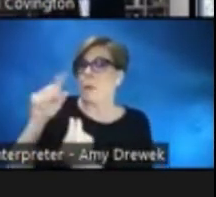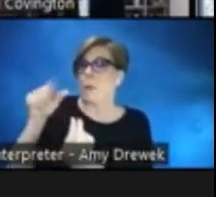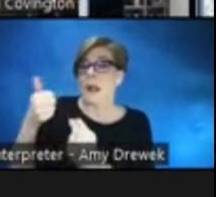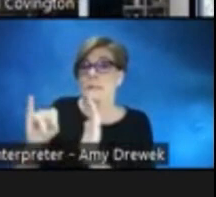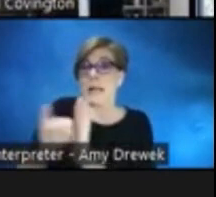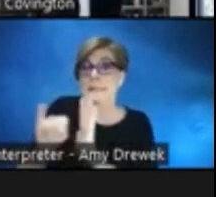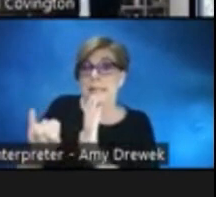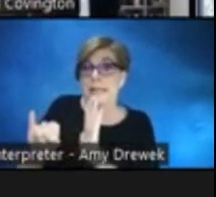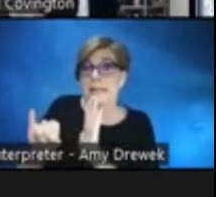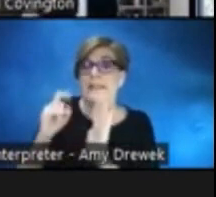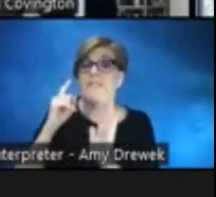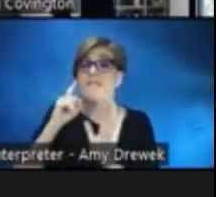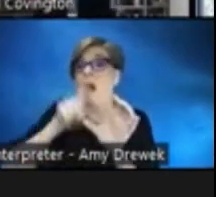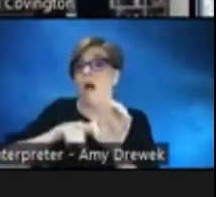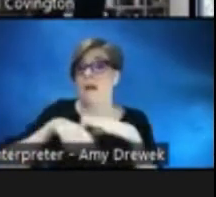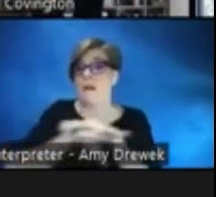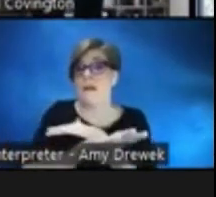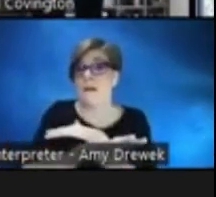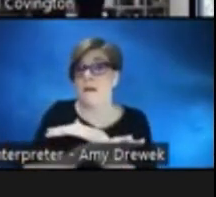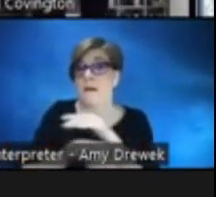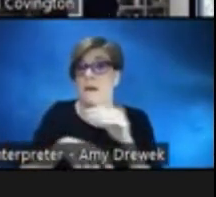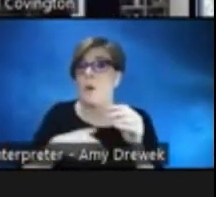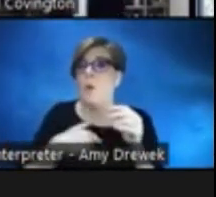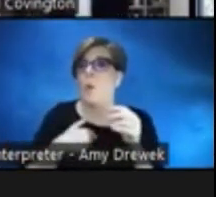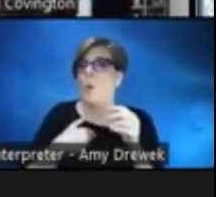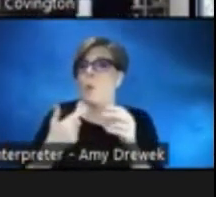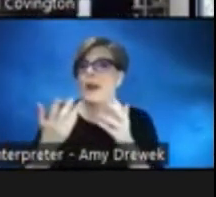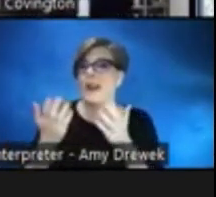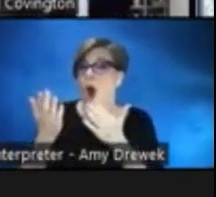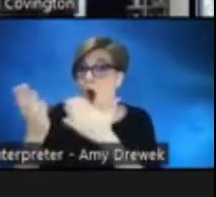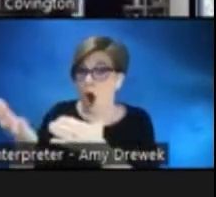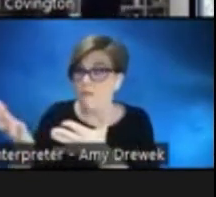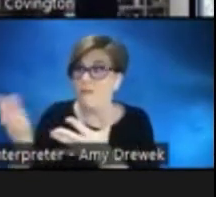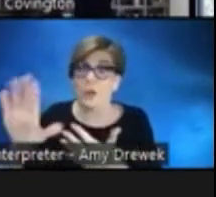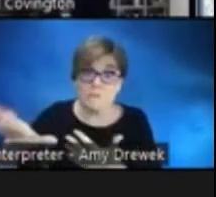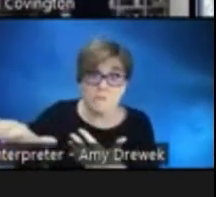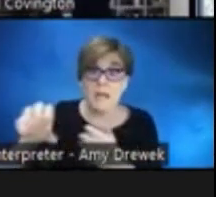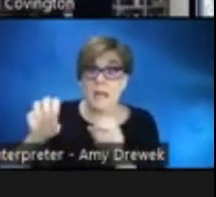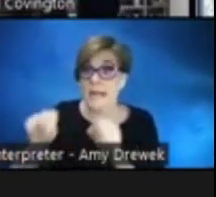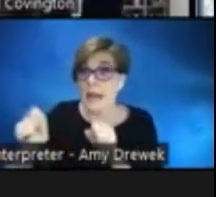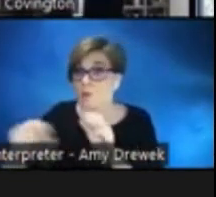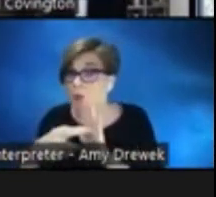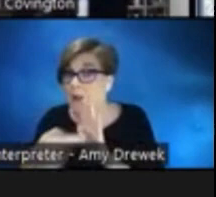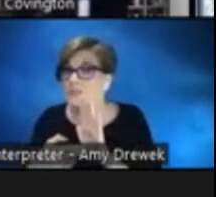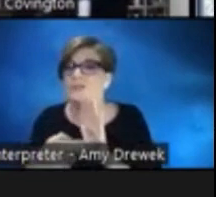IN THE MEETING, WE OFFERED THE SAME RESOLUTION AND NO FOLLOWUP FROM THAT PERSON, AS YOU MIGHT GUESS.